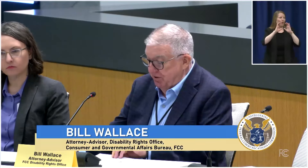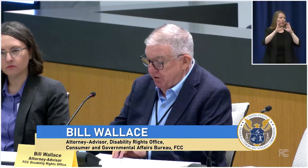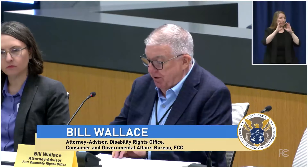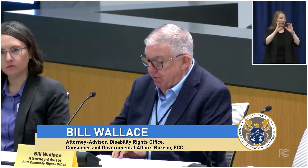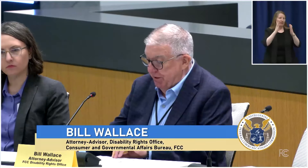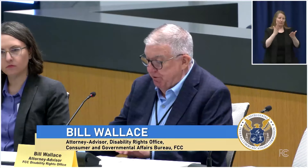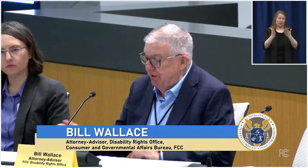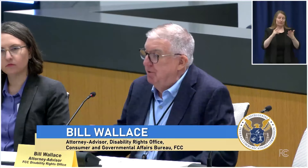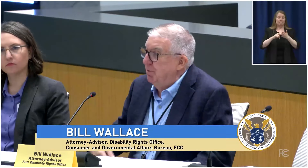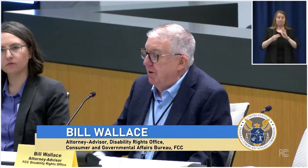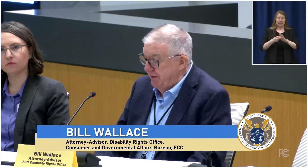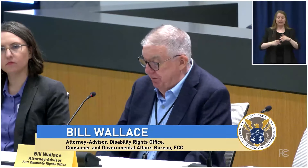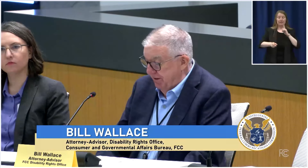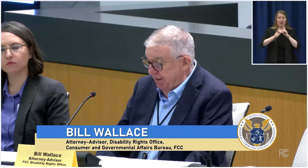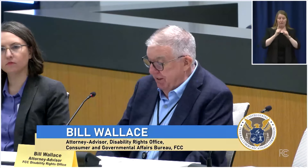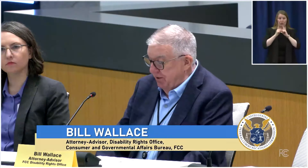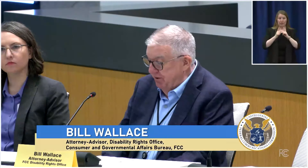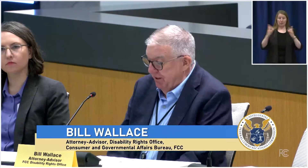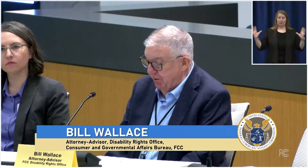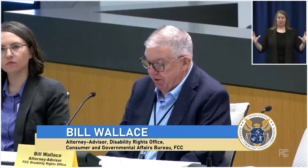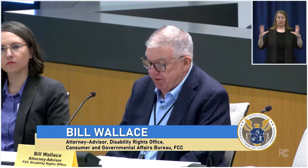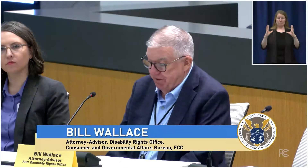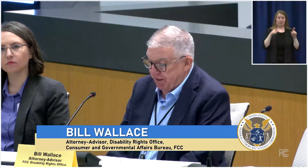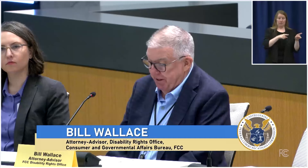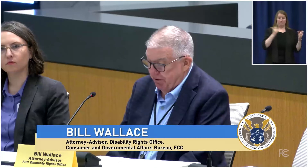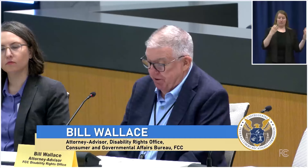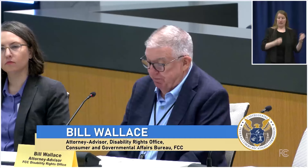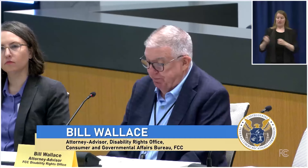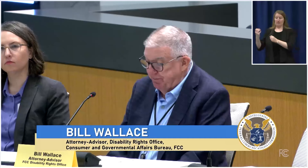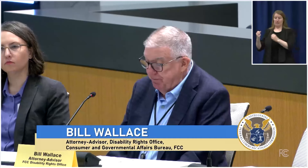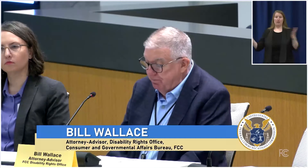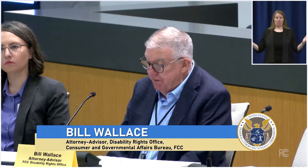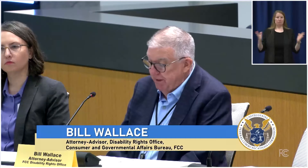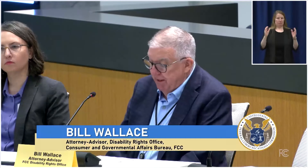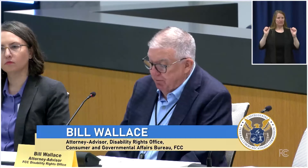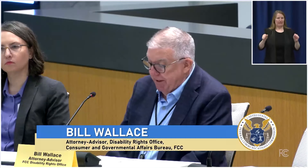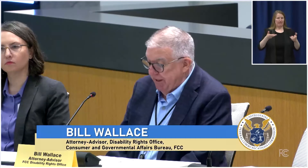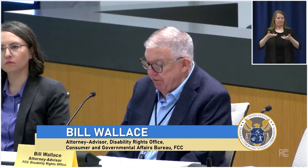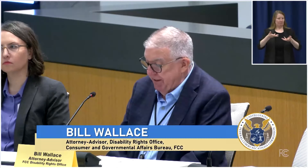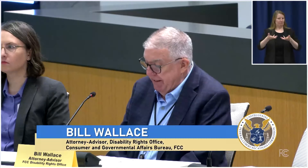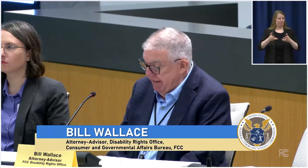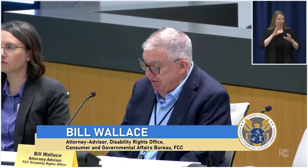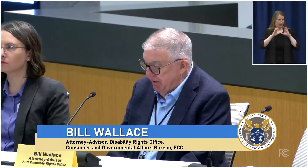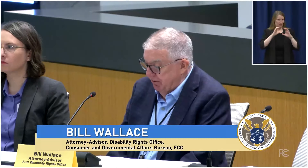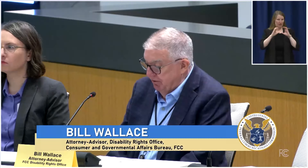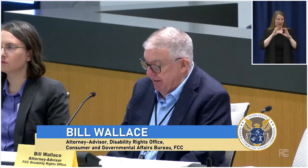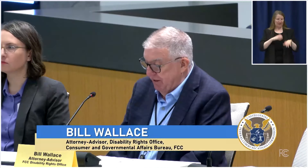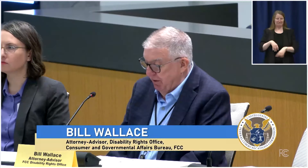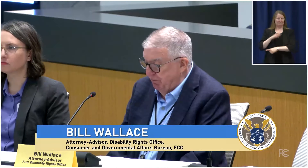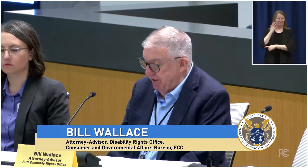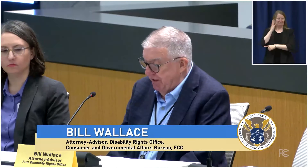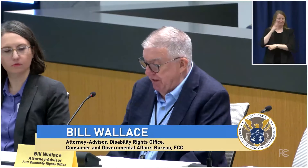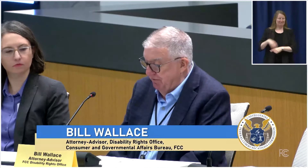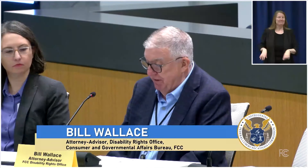BACKGROUND INFORMATION ON DVC AND THE FCC'S RULES RELATED TO DVC.